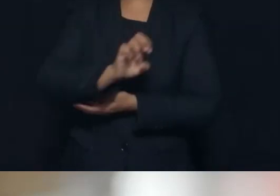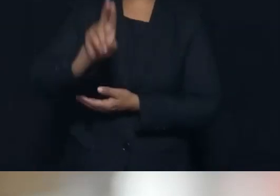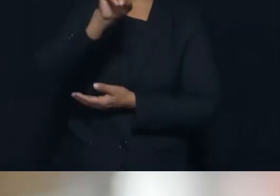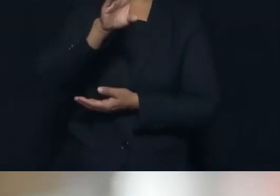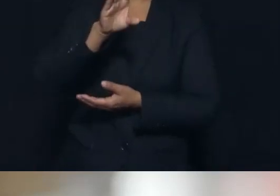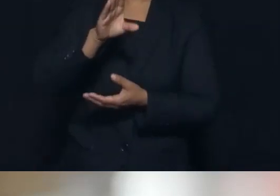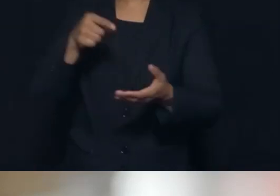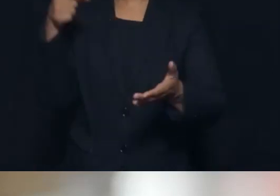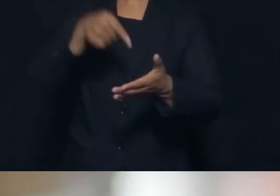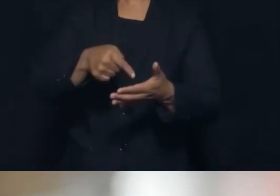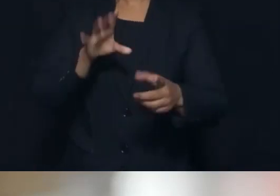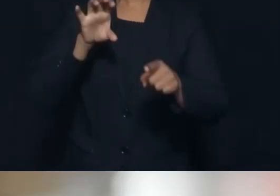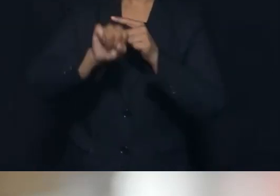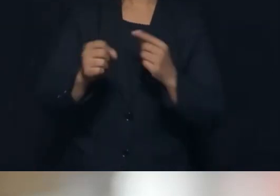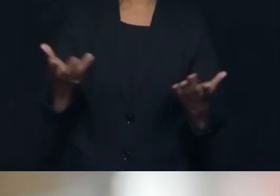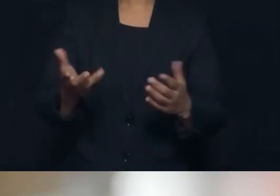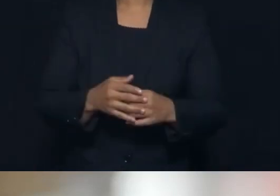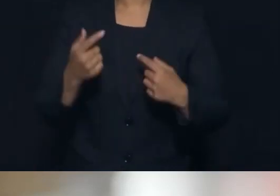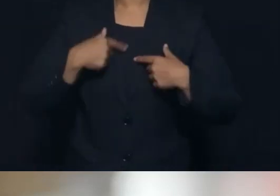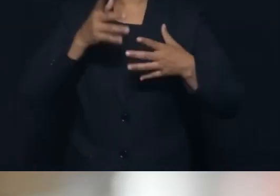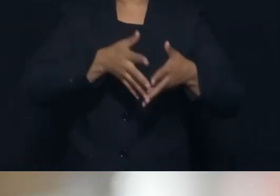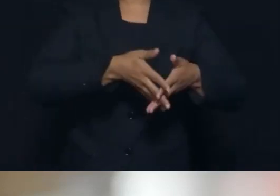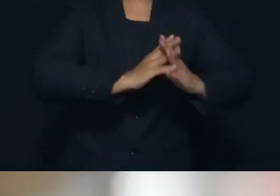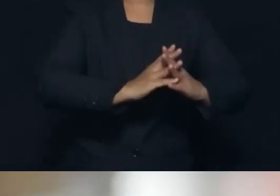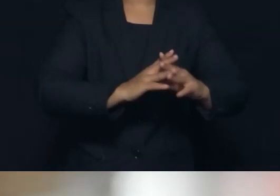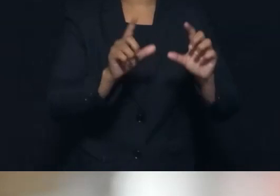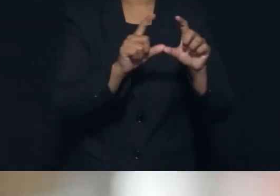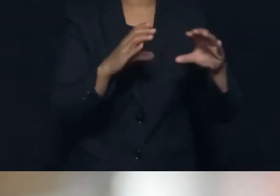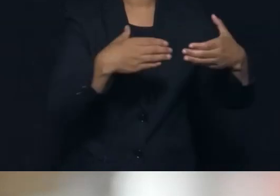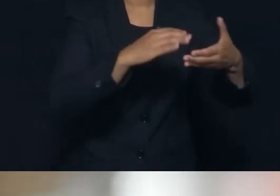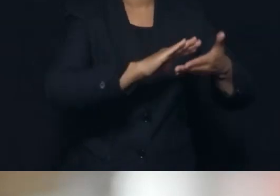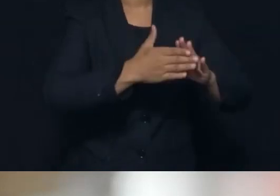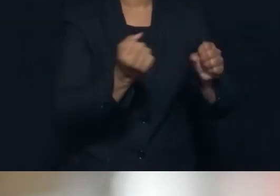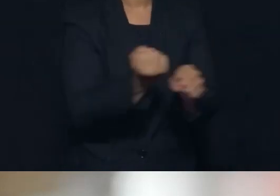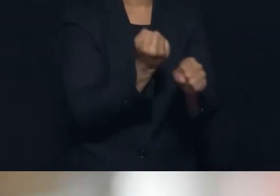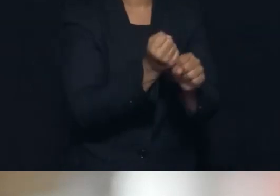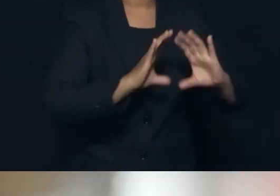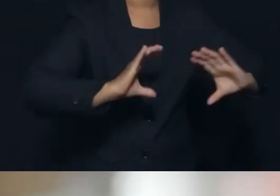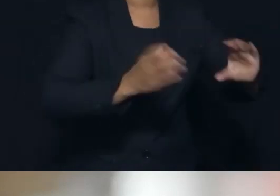Persons with disabilities, industry, public authorities. They have a common position to defend. Very important message.